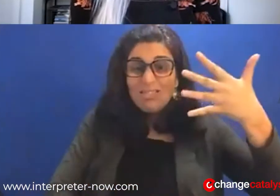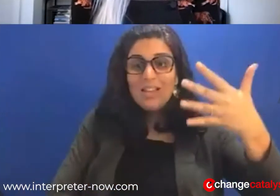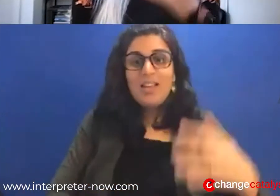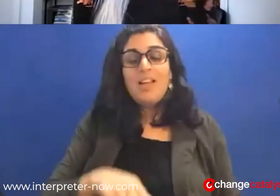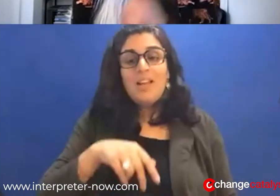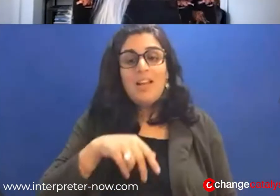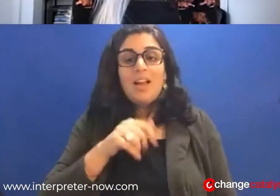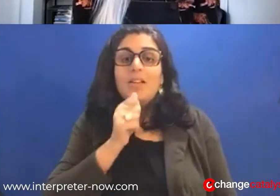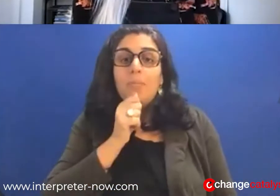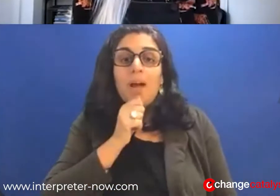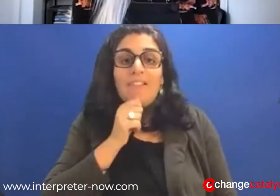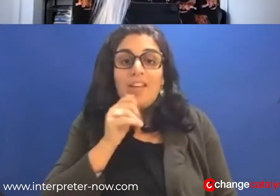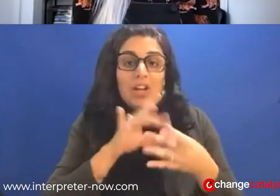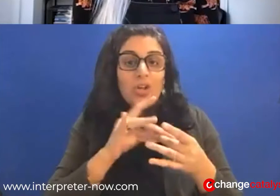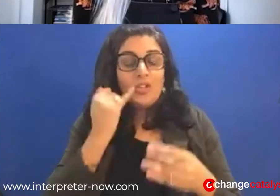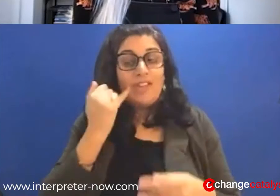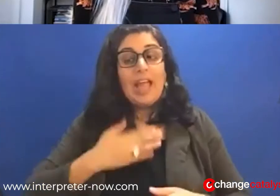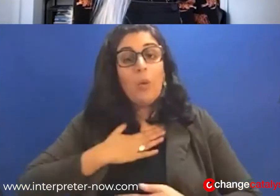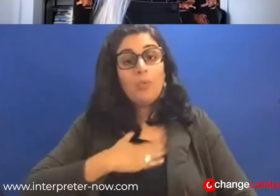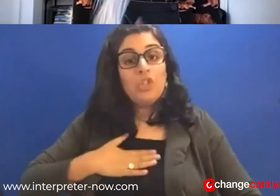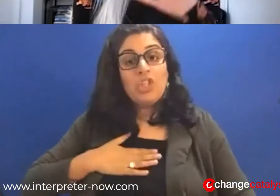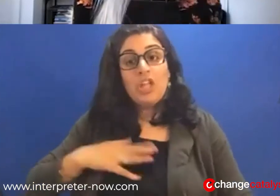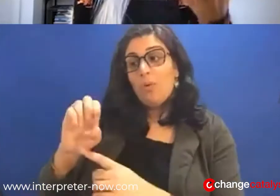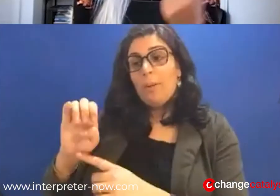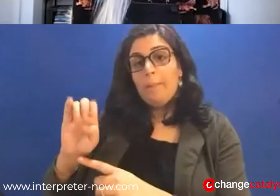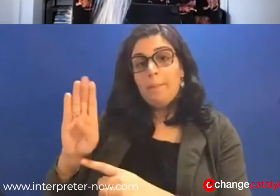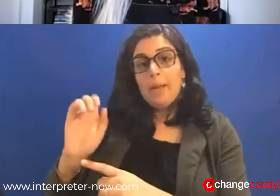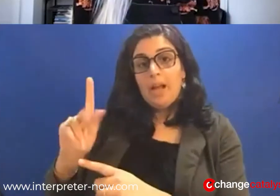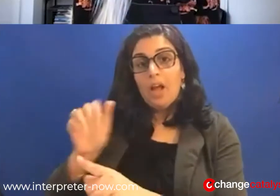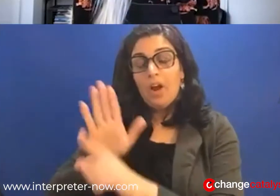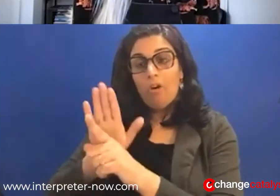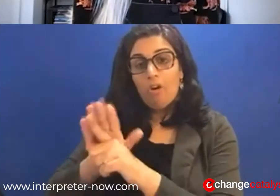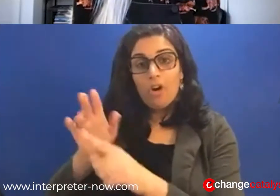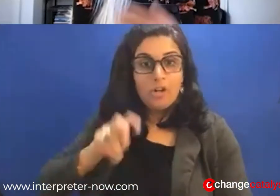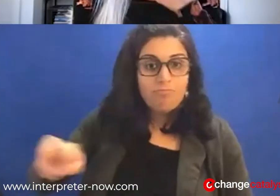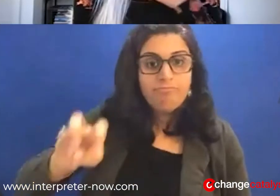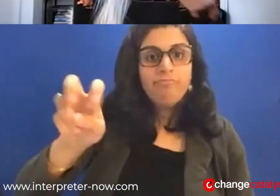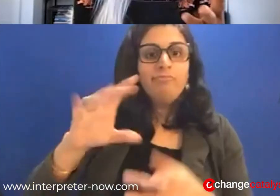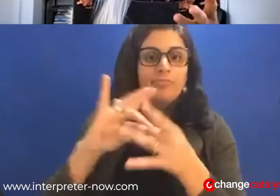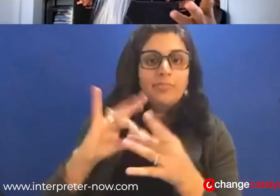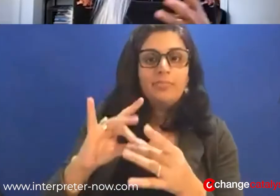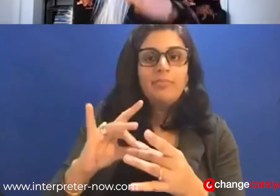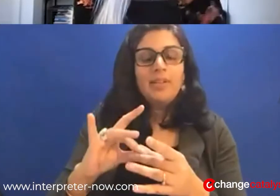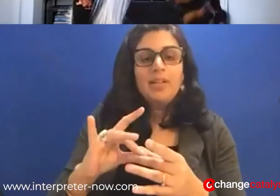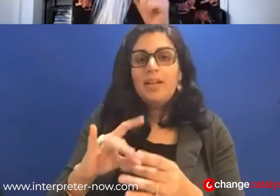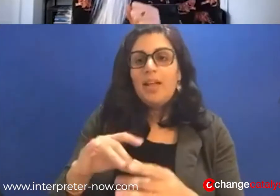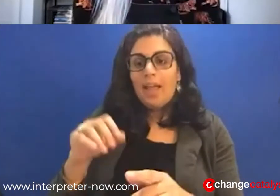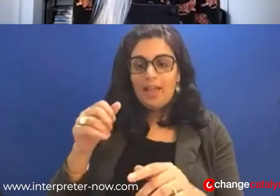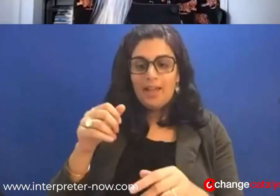So, if I appreciate Rebekah's trail, it's just me. She gets the notification saying that I did it. It doesn't need the world to know.